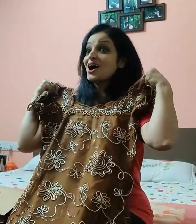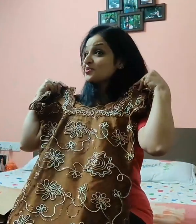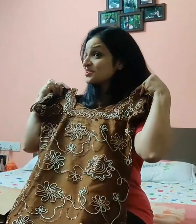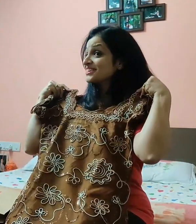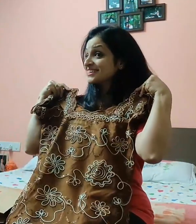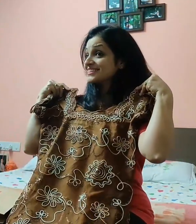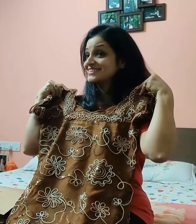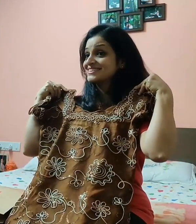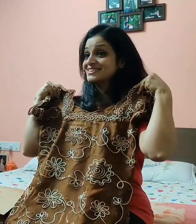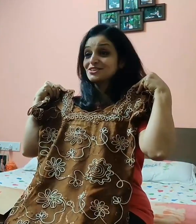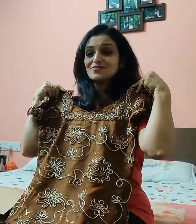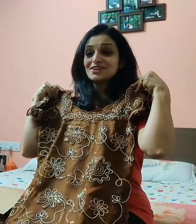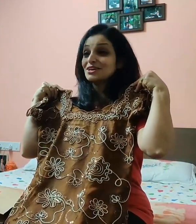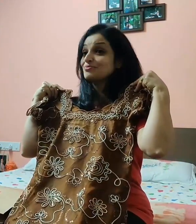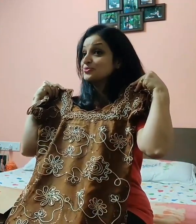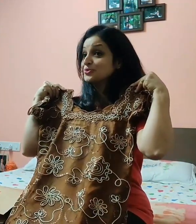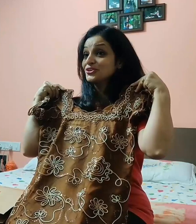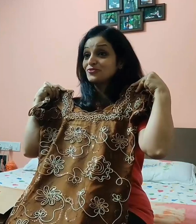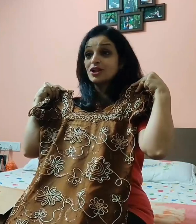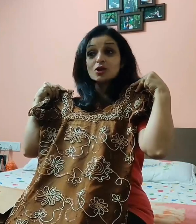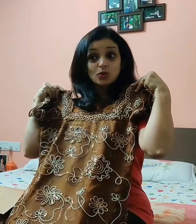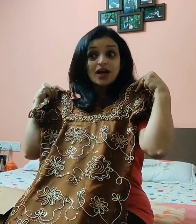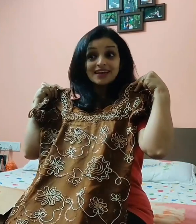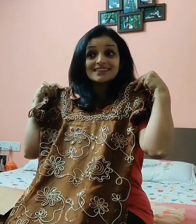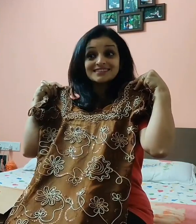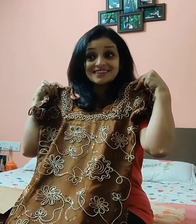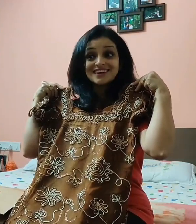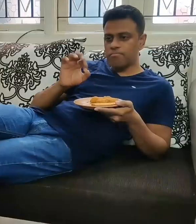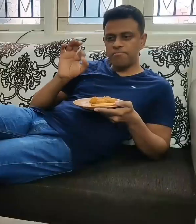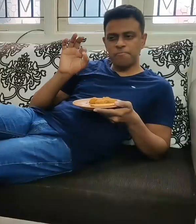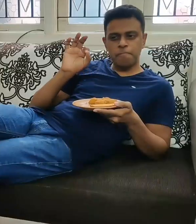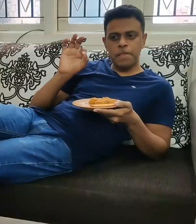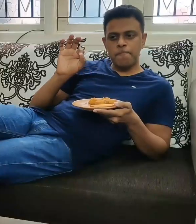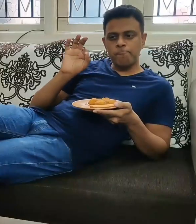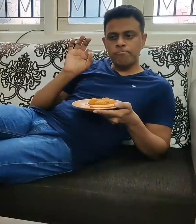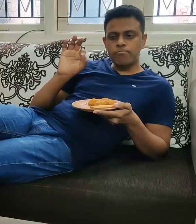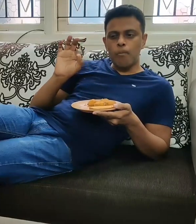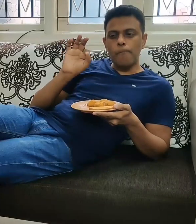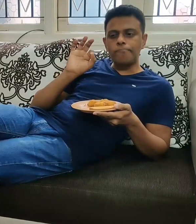How is it? very beautiful, Isn't it? Yeah, indeed